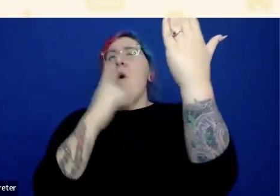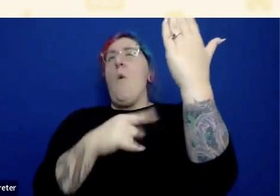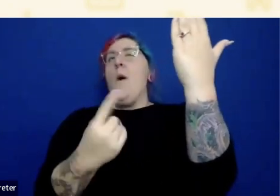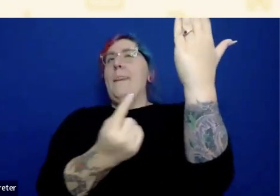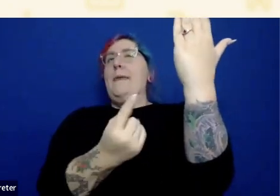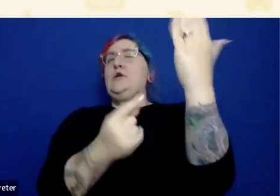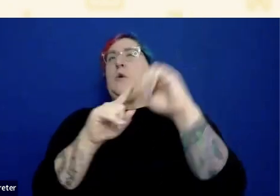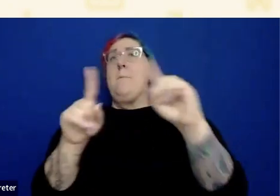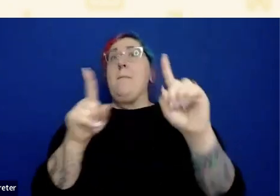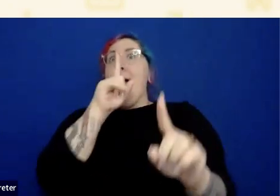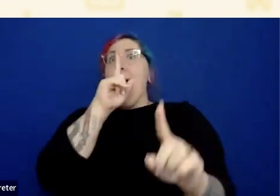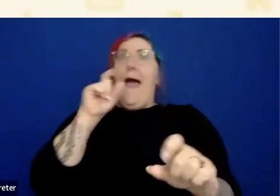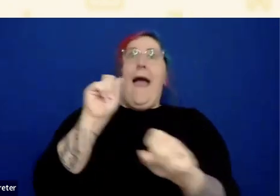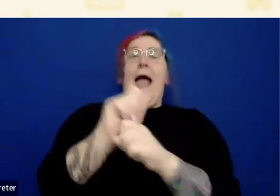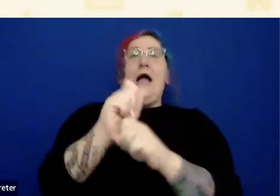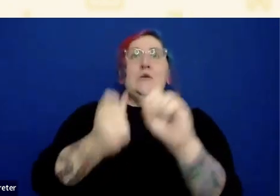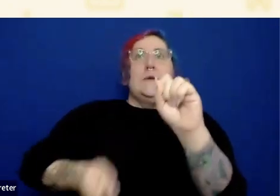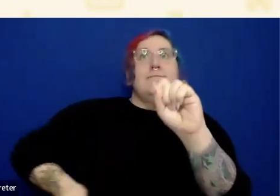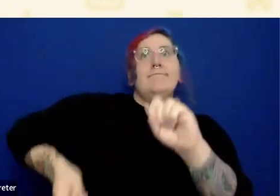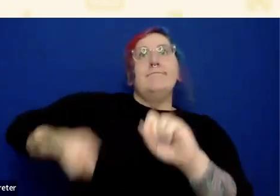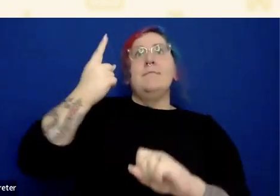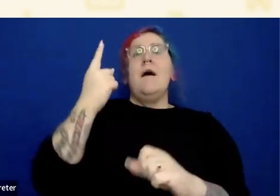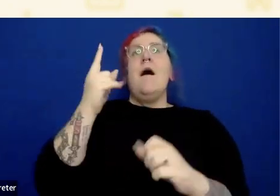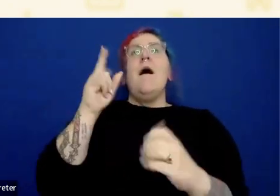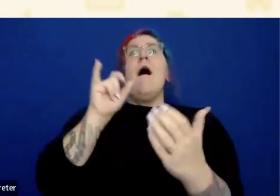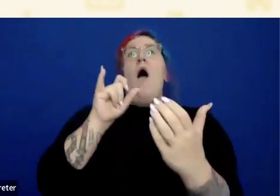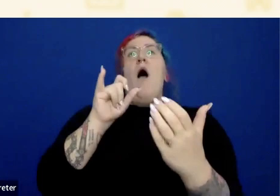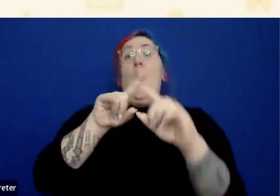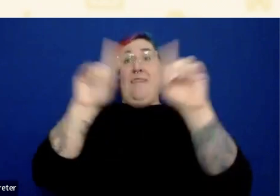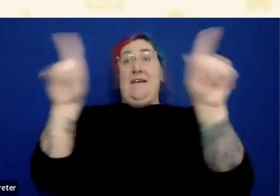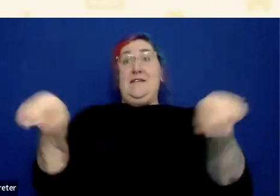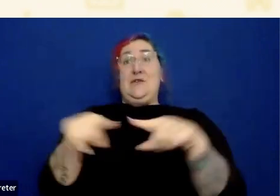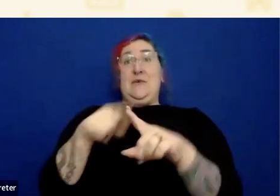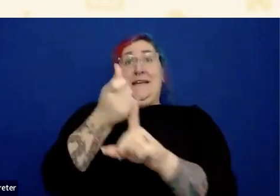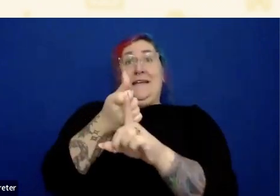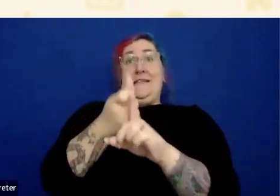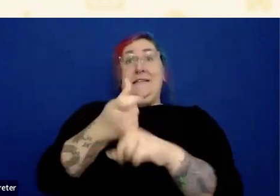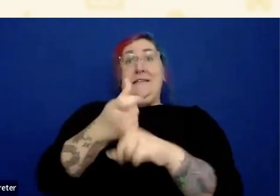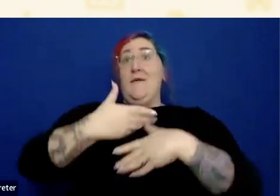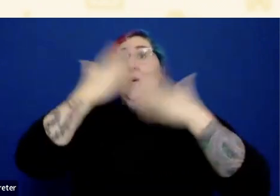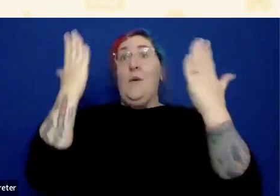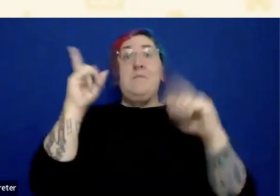that the screen is being presented to me in a totally different linear way